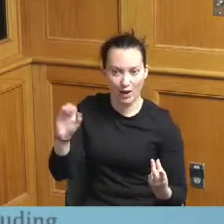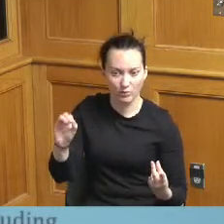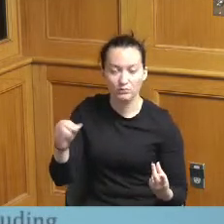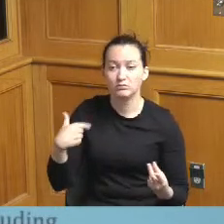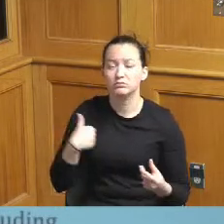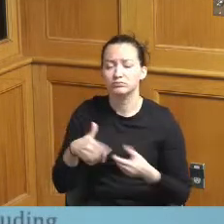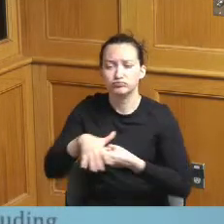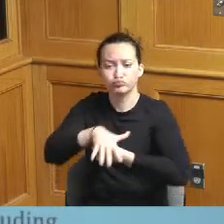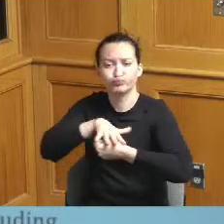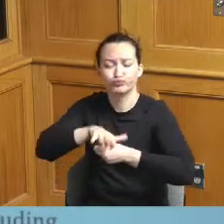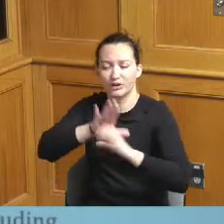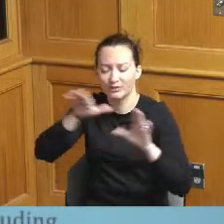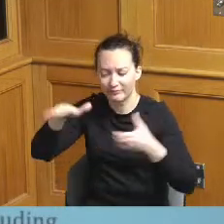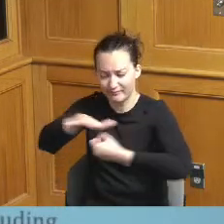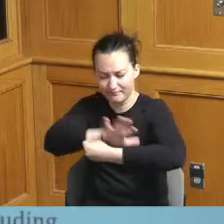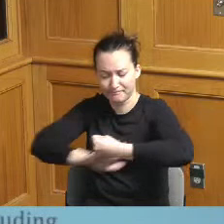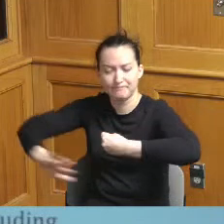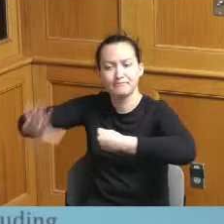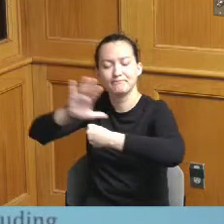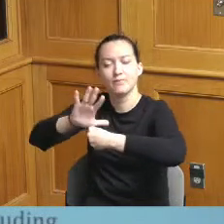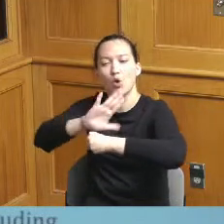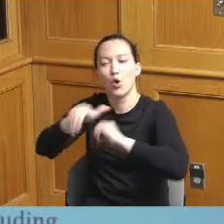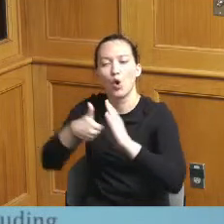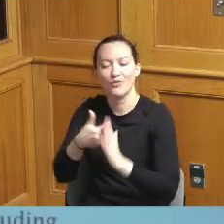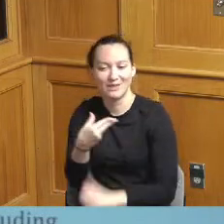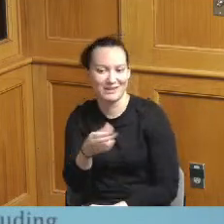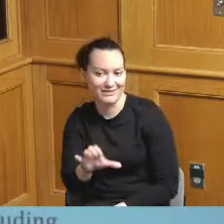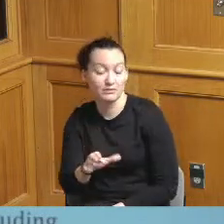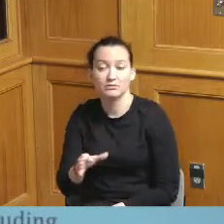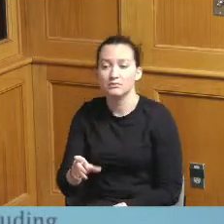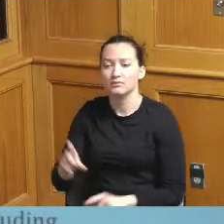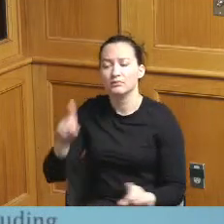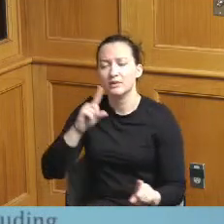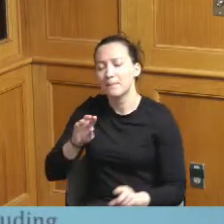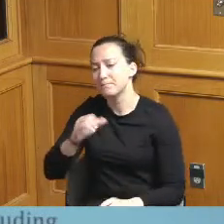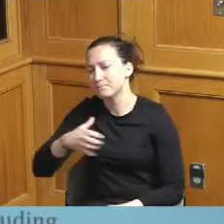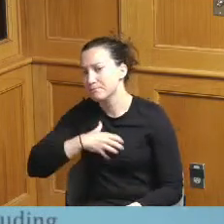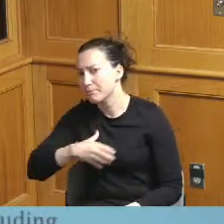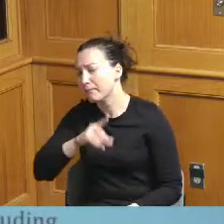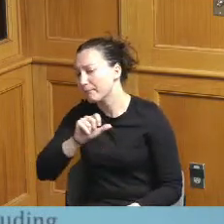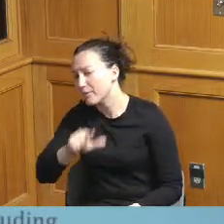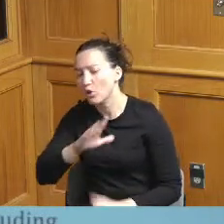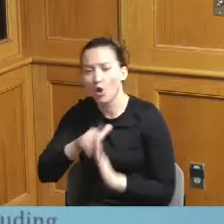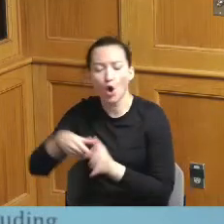jurisdiction covers all of Hamilton County we hear appeals from all of the trial courts in